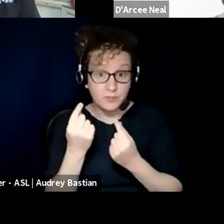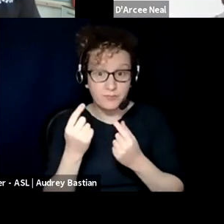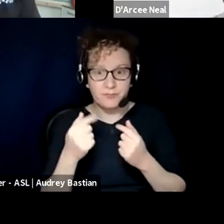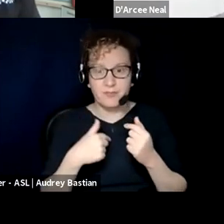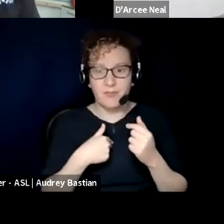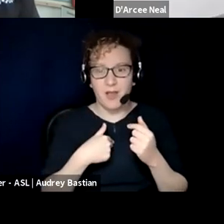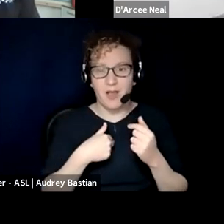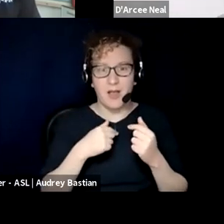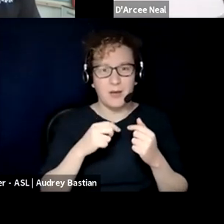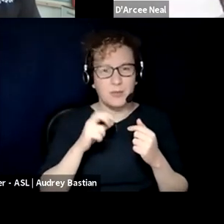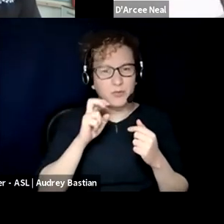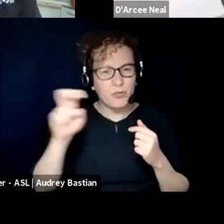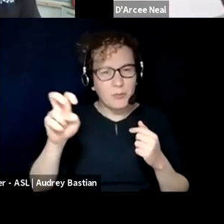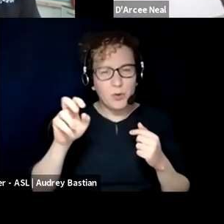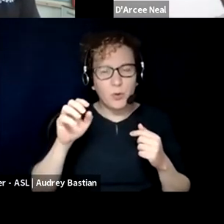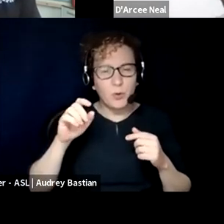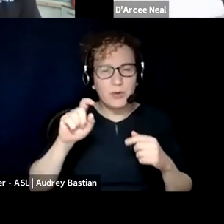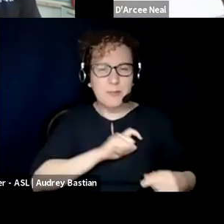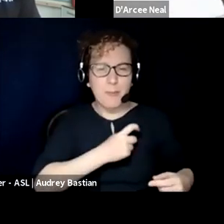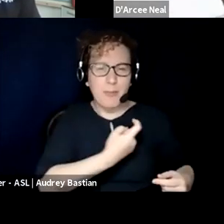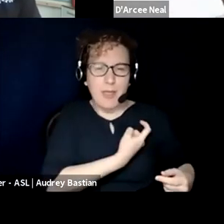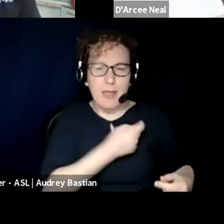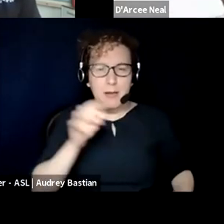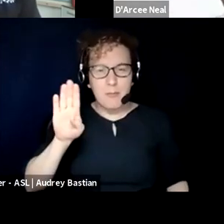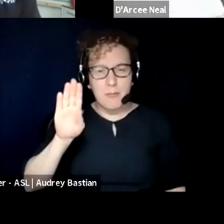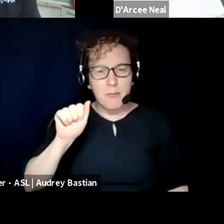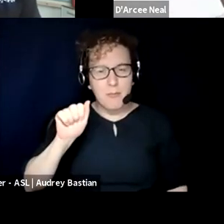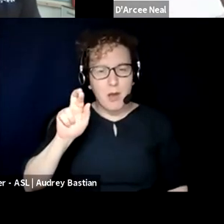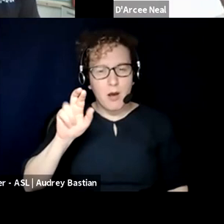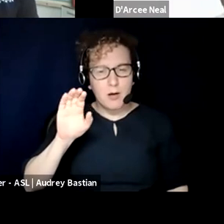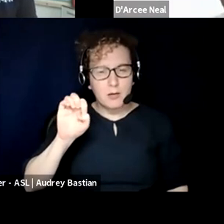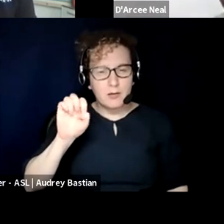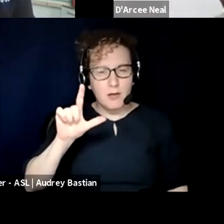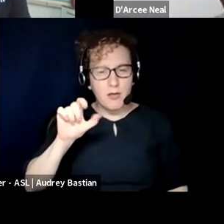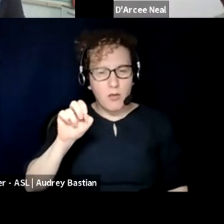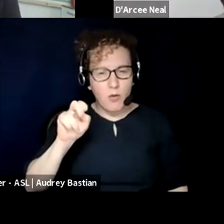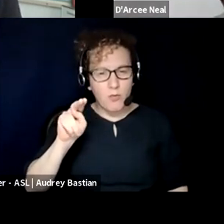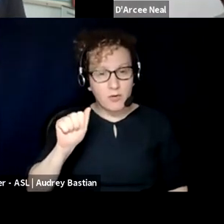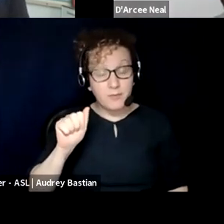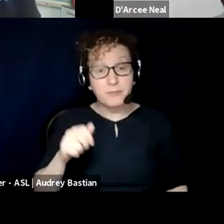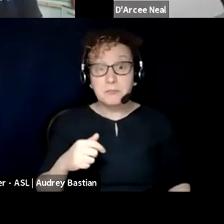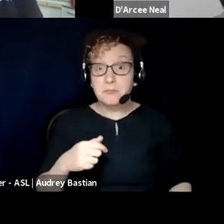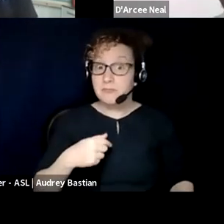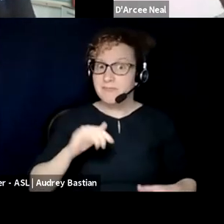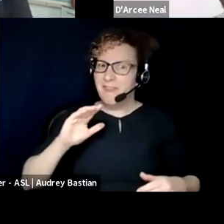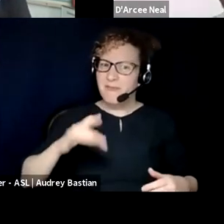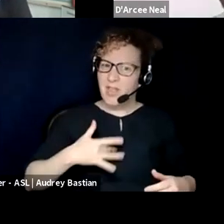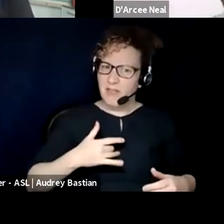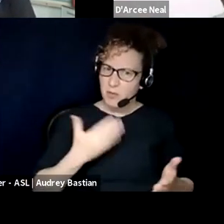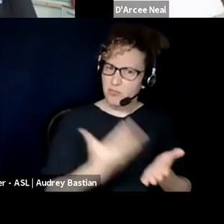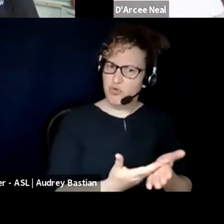went to my trip on Barcelona, it seems like I had to approve my disability although it